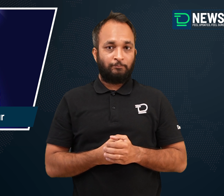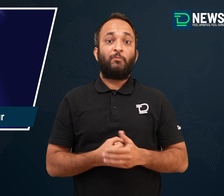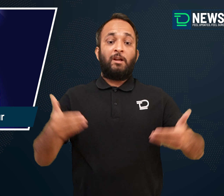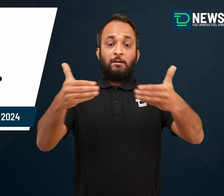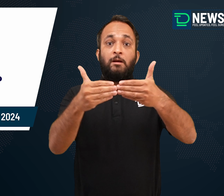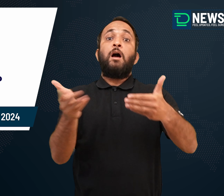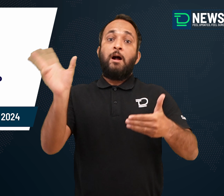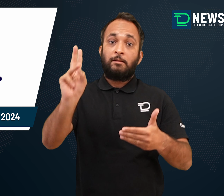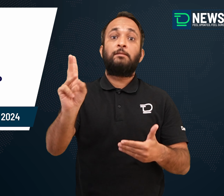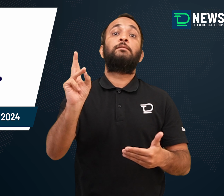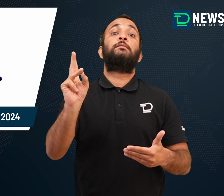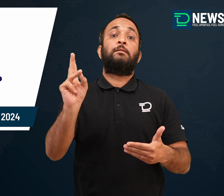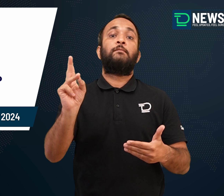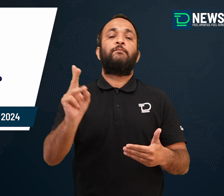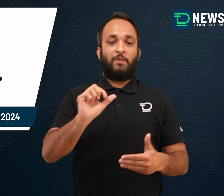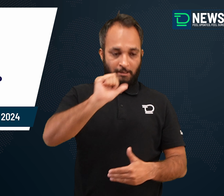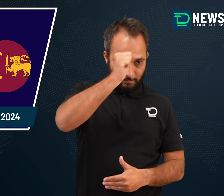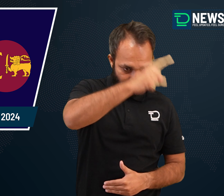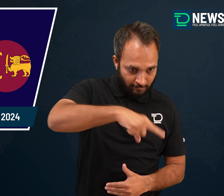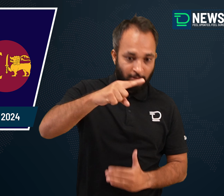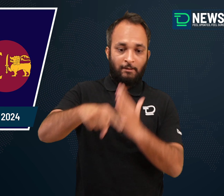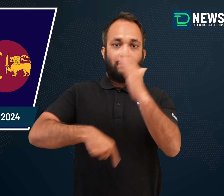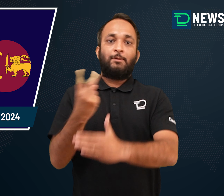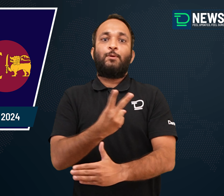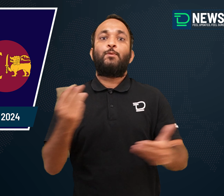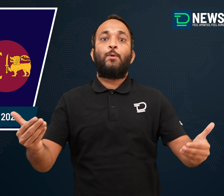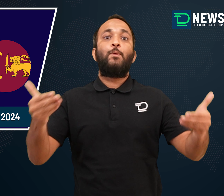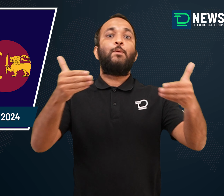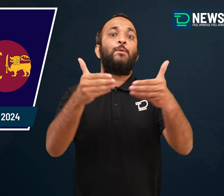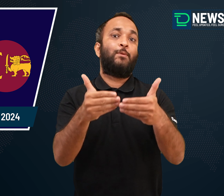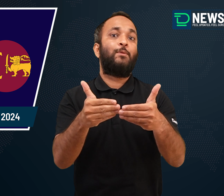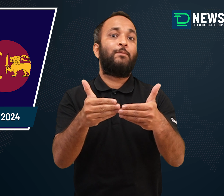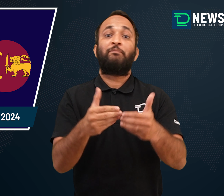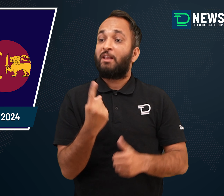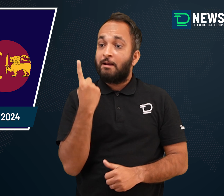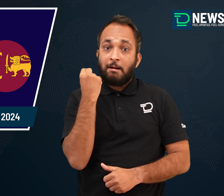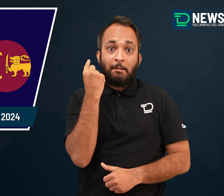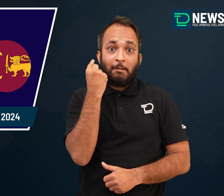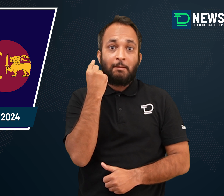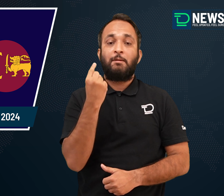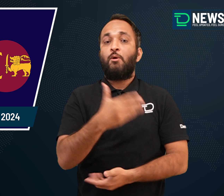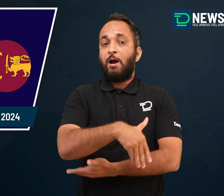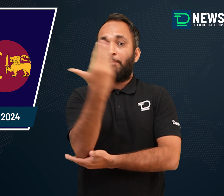Yesterday we faced Sri Lanka in the 3rd match.